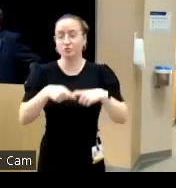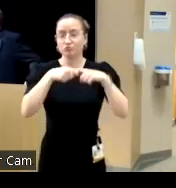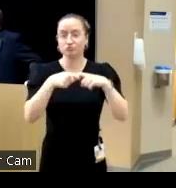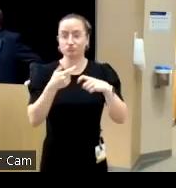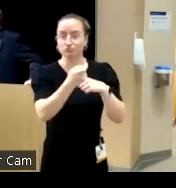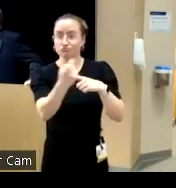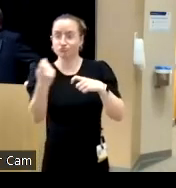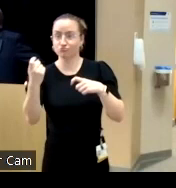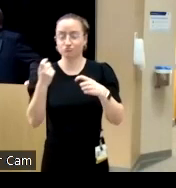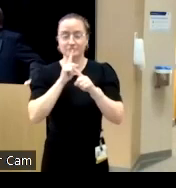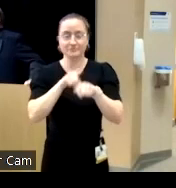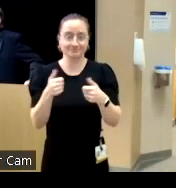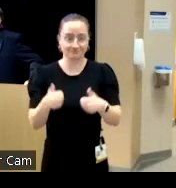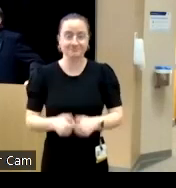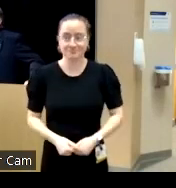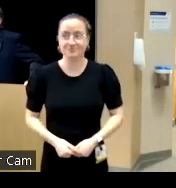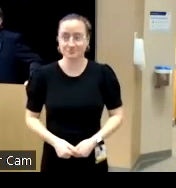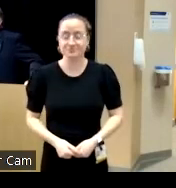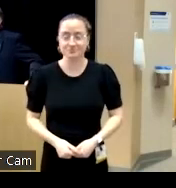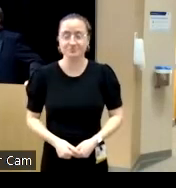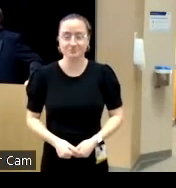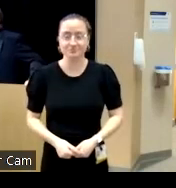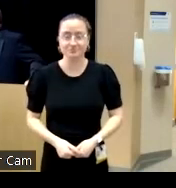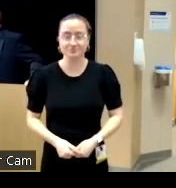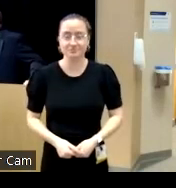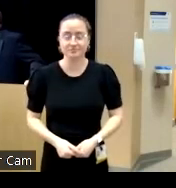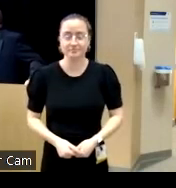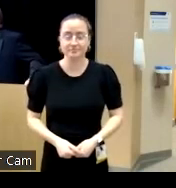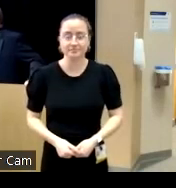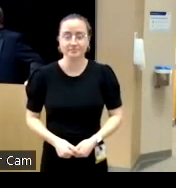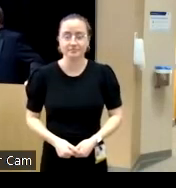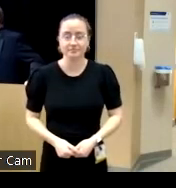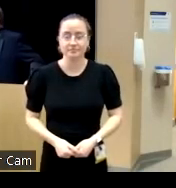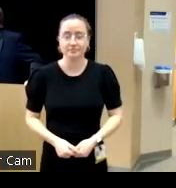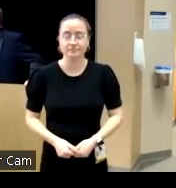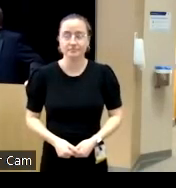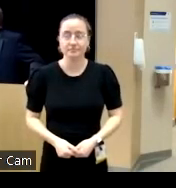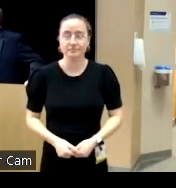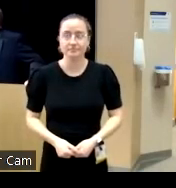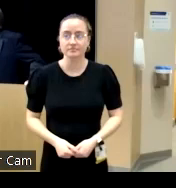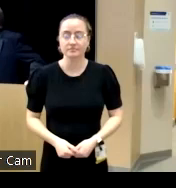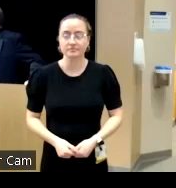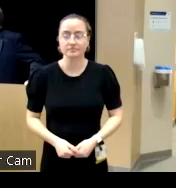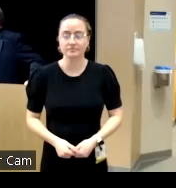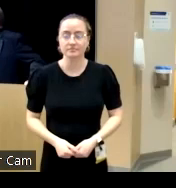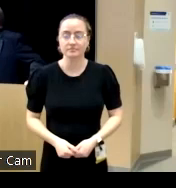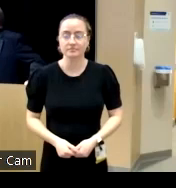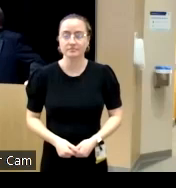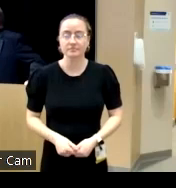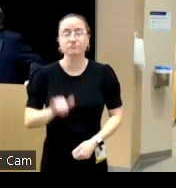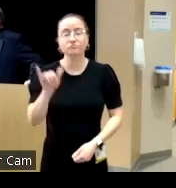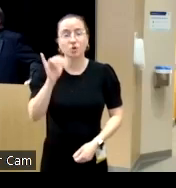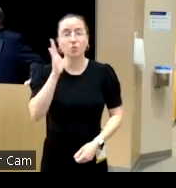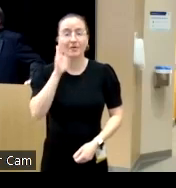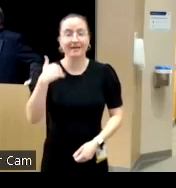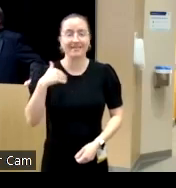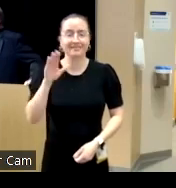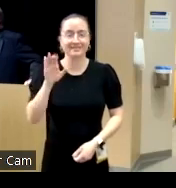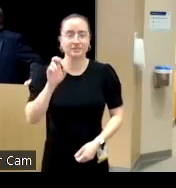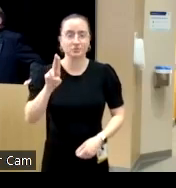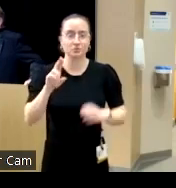interesting questions and interchange there also will be availability of uh CPE credits uh through